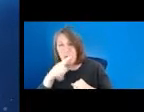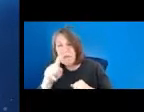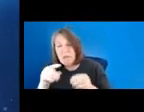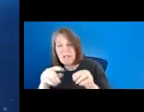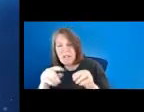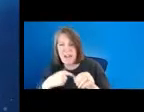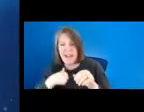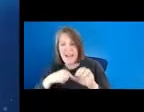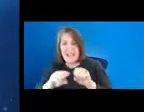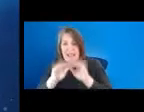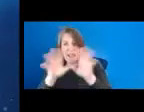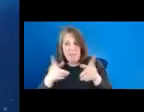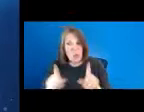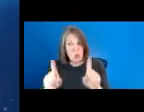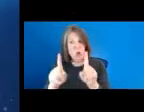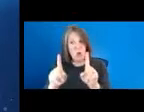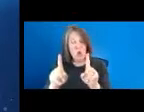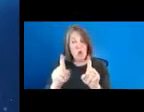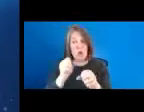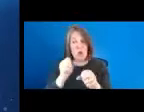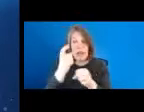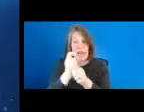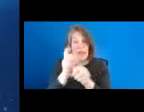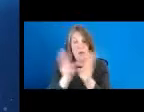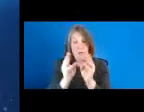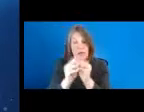you are live session will be delivered in the platform.